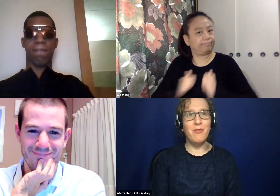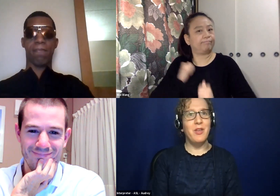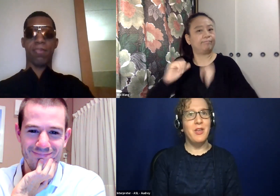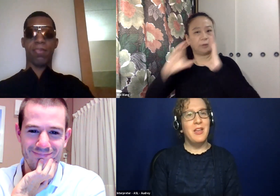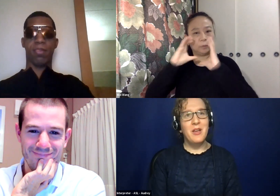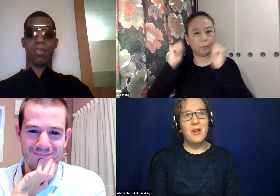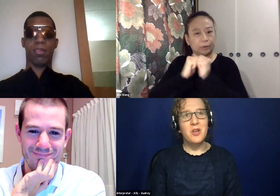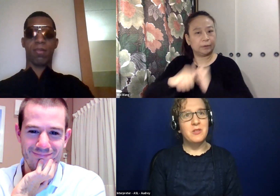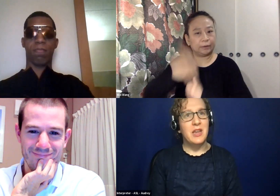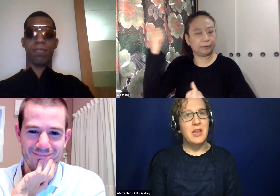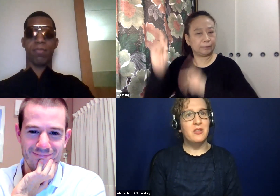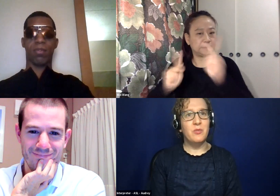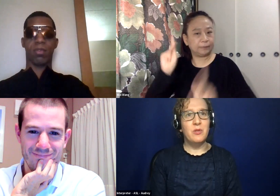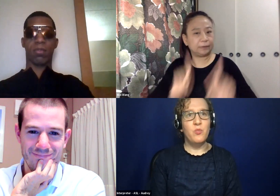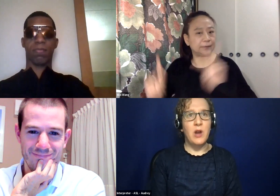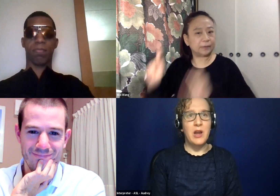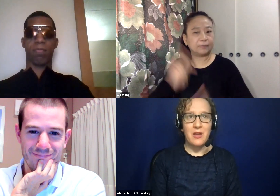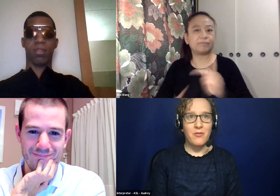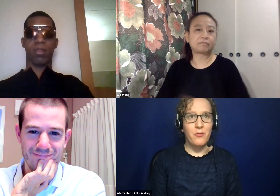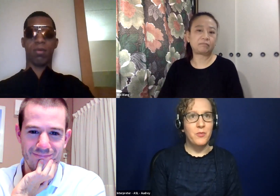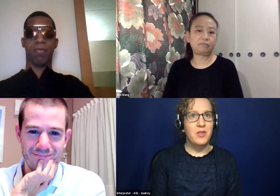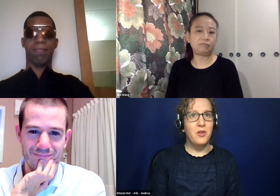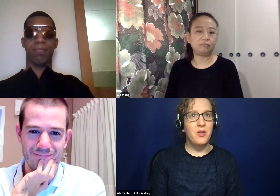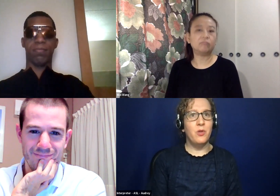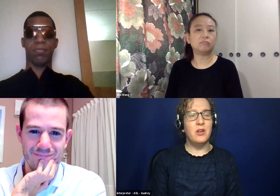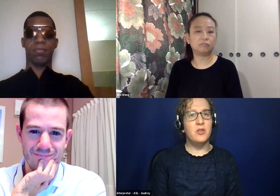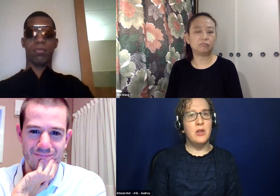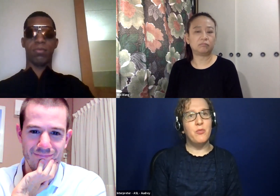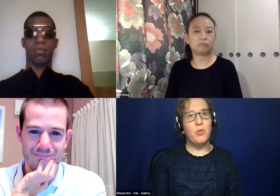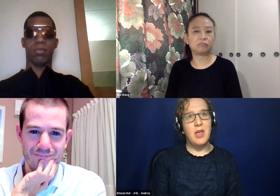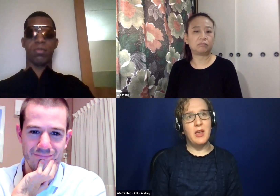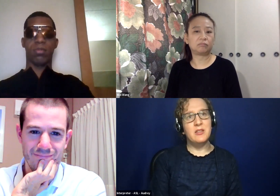We have notetakers. We'll write back and forth with you. We're going to do whatever